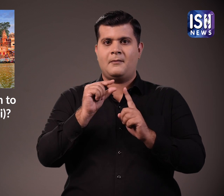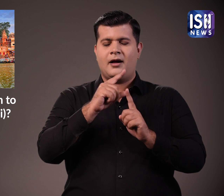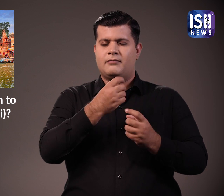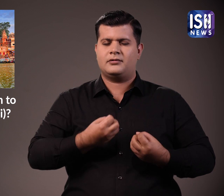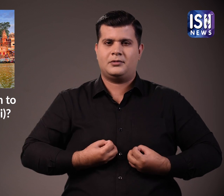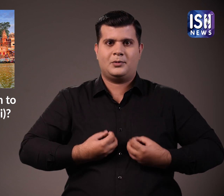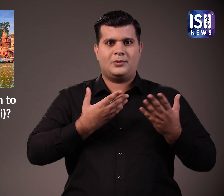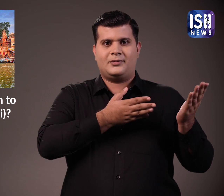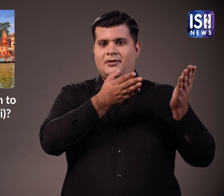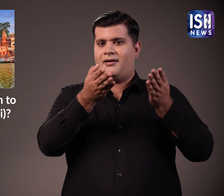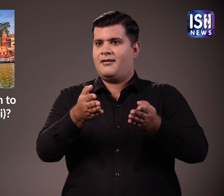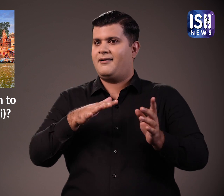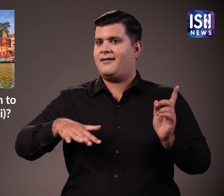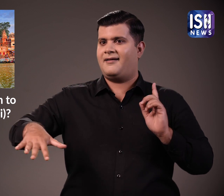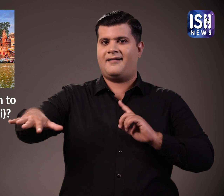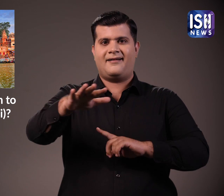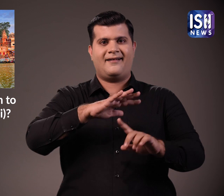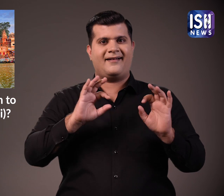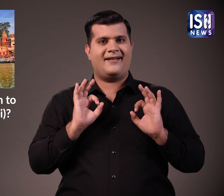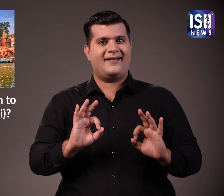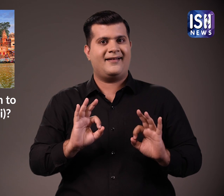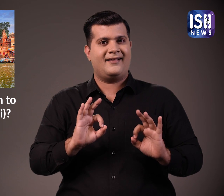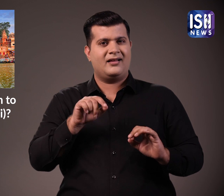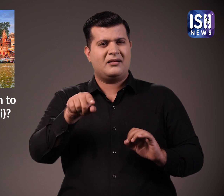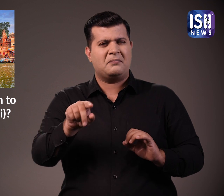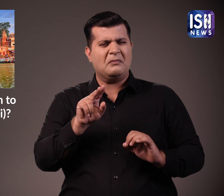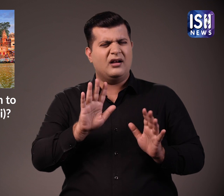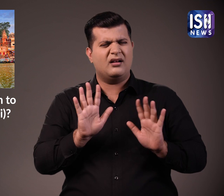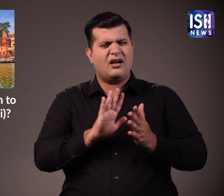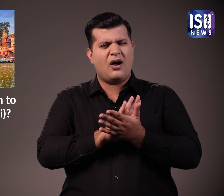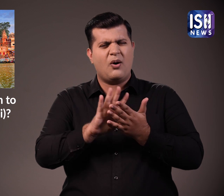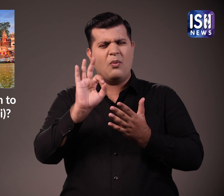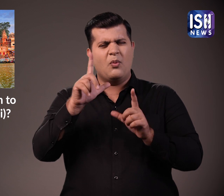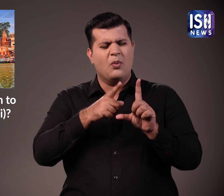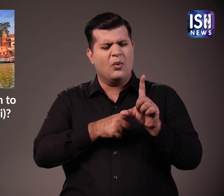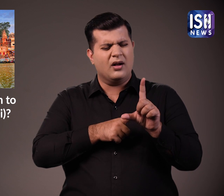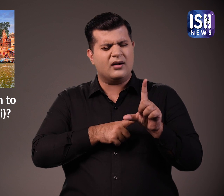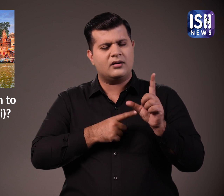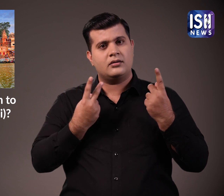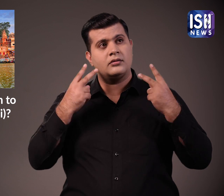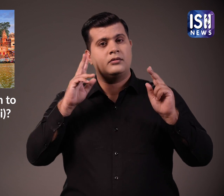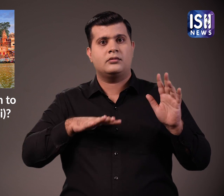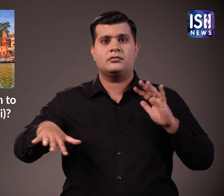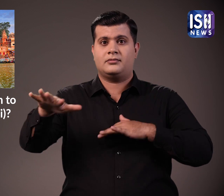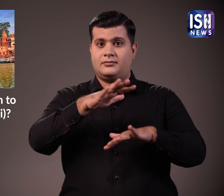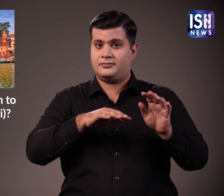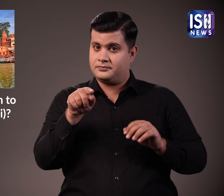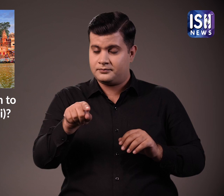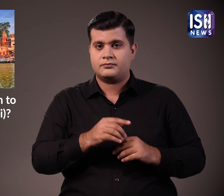When, Devi Parvati arrived, she was very happy. Kashi is considered the holiest city,